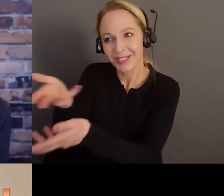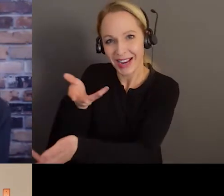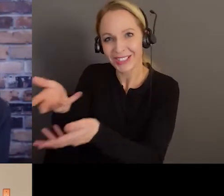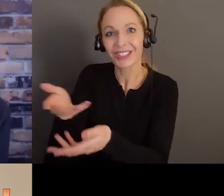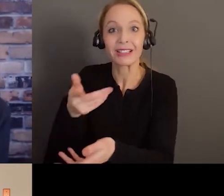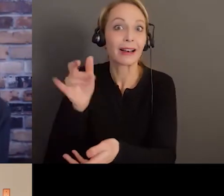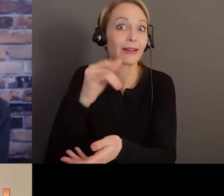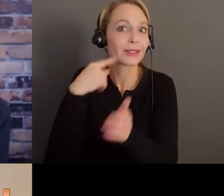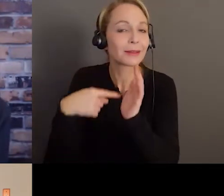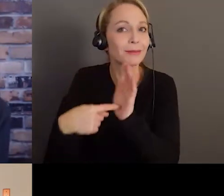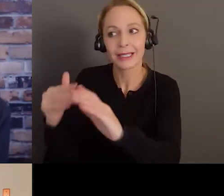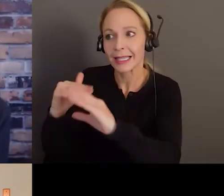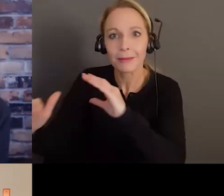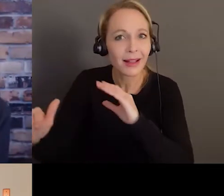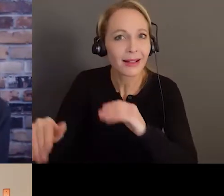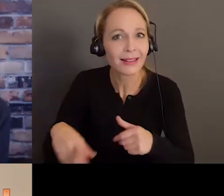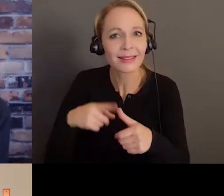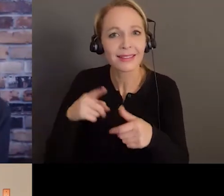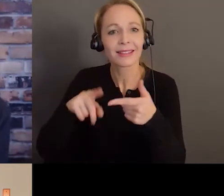NON-WEB INTERACTIONS. E-MAIL.